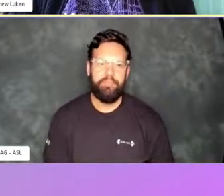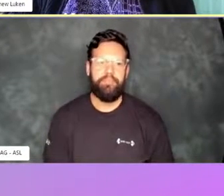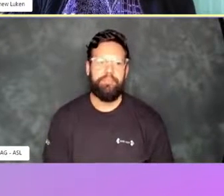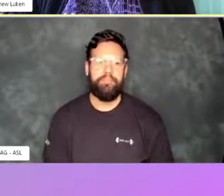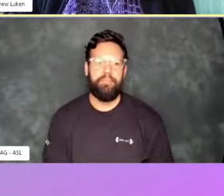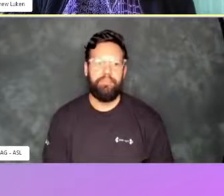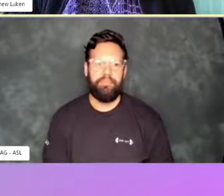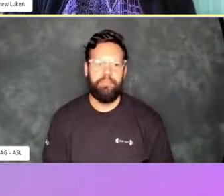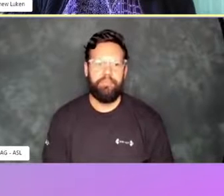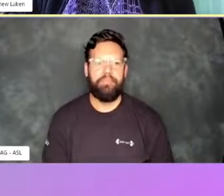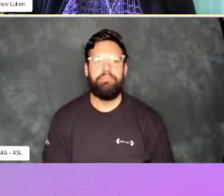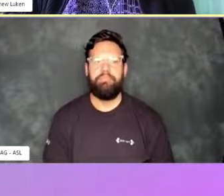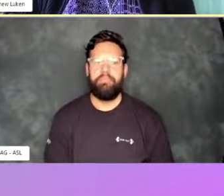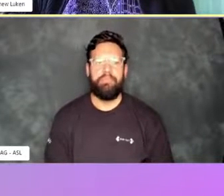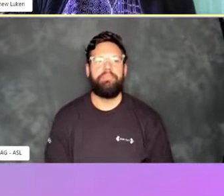size, browser opening keys